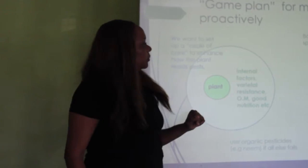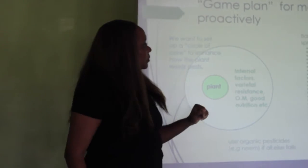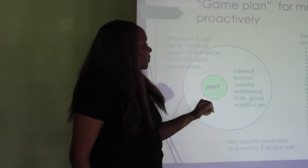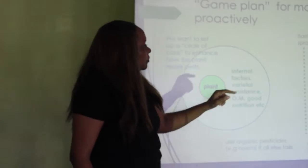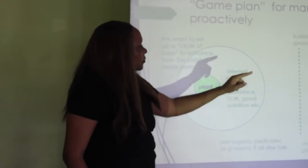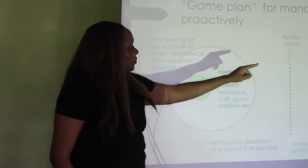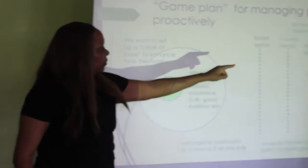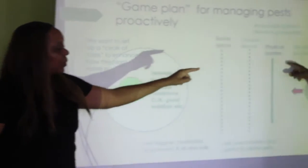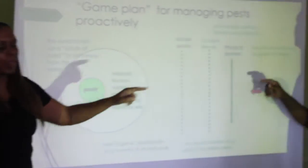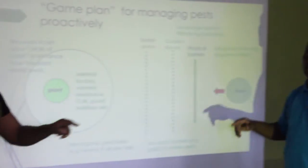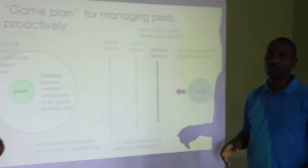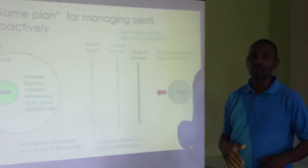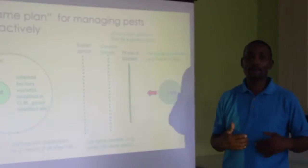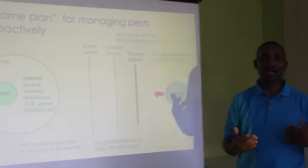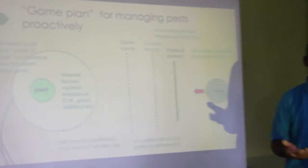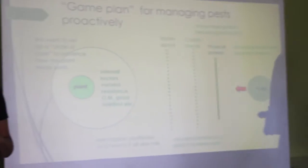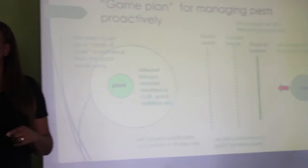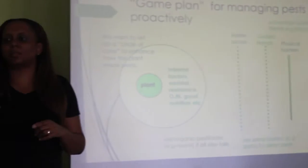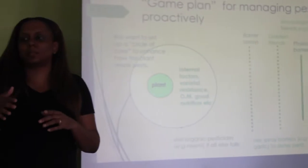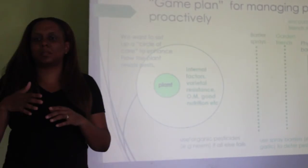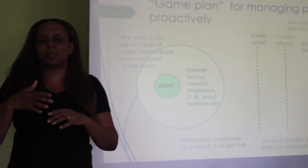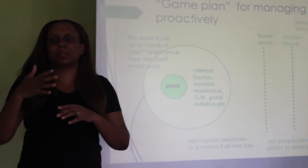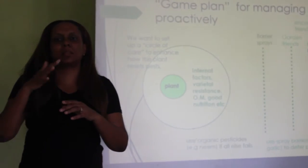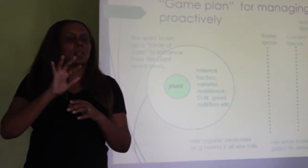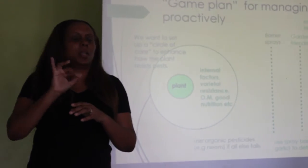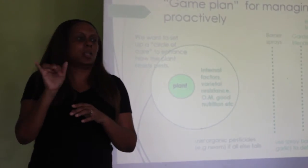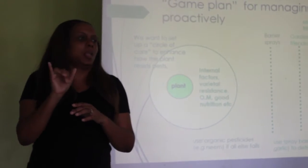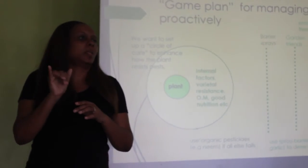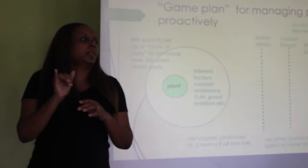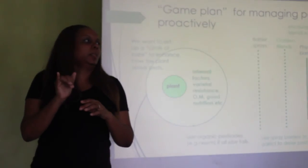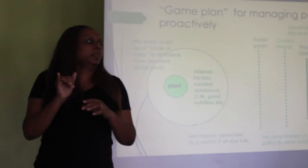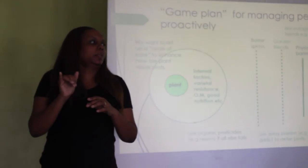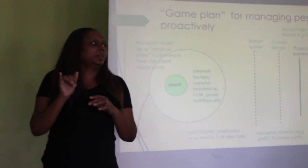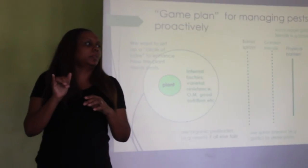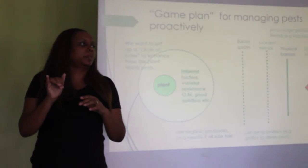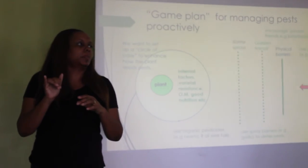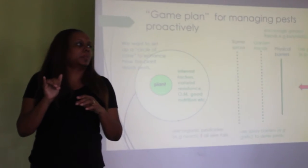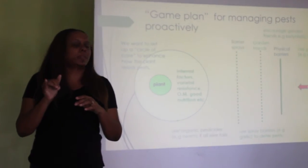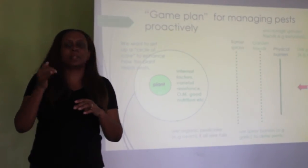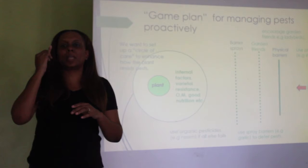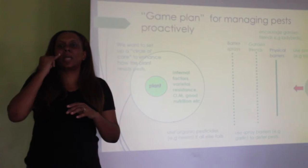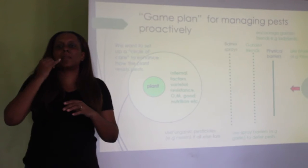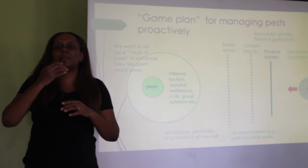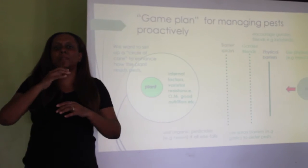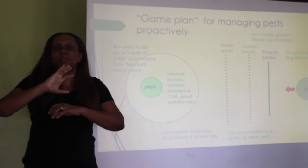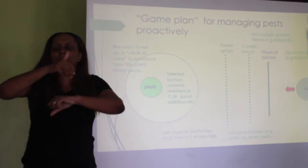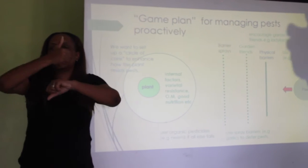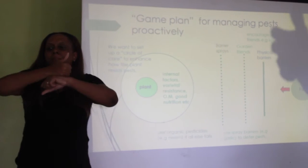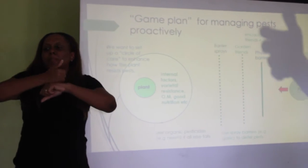is what we call a physical barrier and that is putting up a netting it could be insert netting